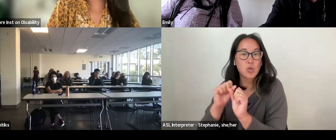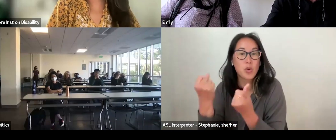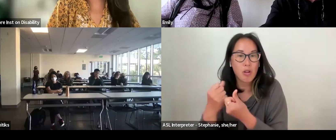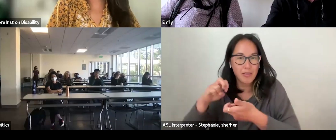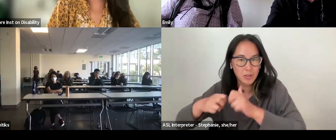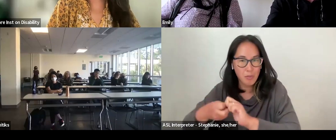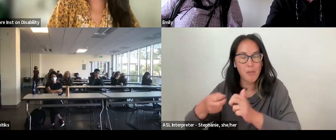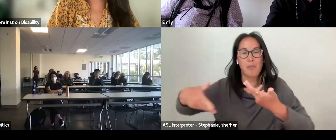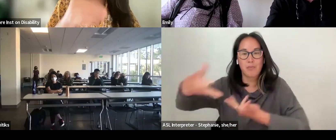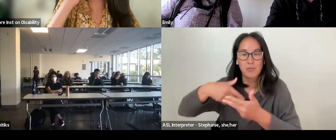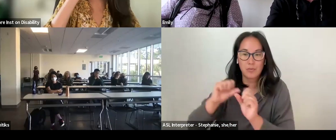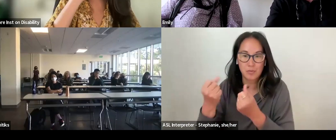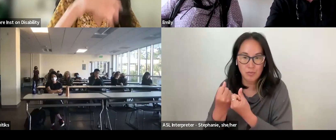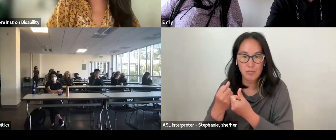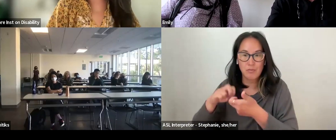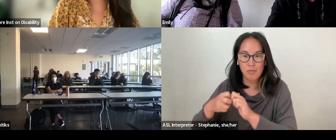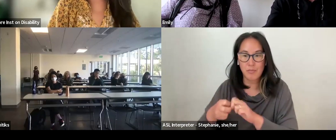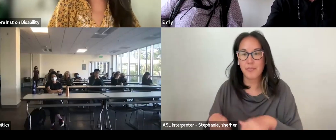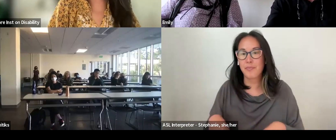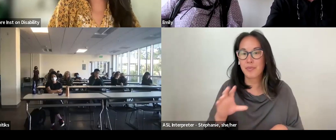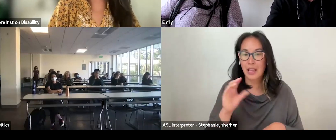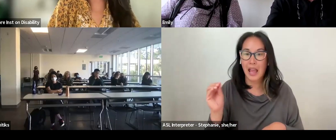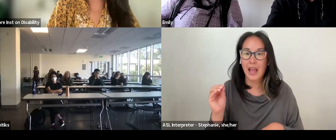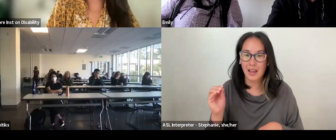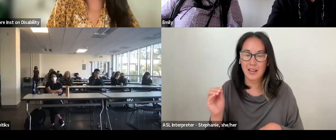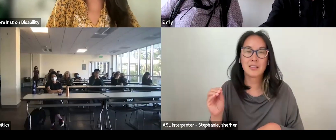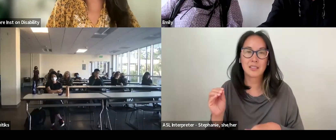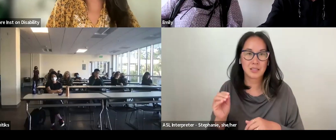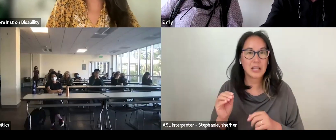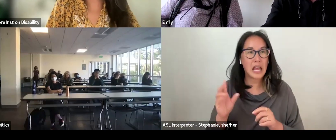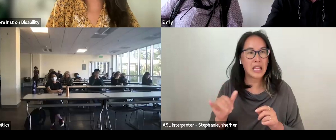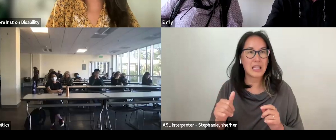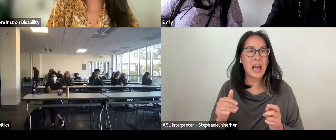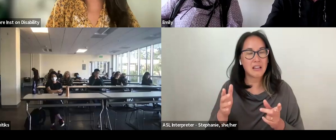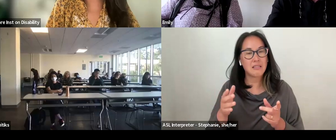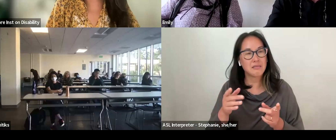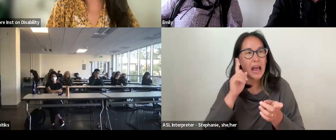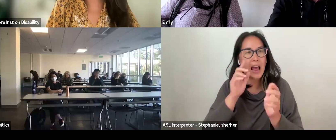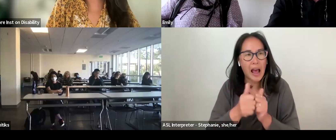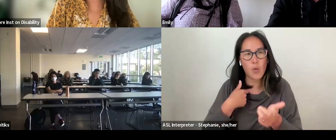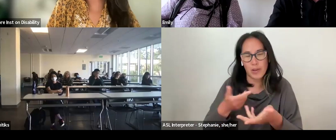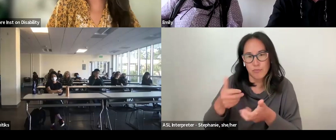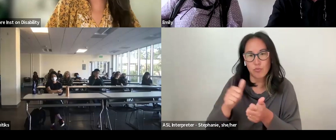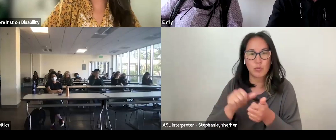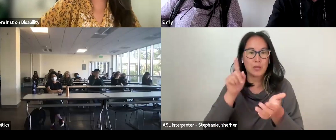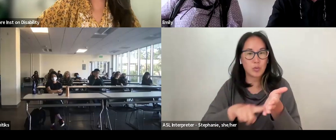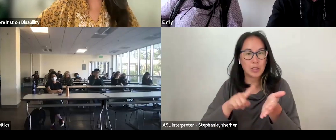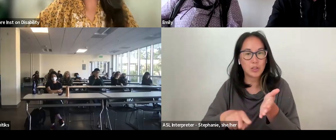in a way that is respectful and that allows for dissent when they're being mistreated.